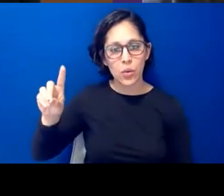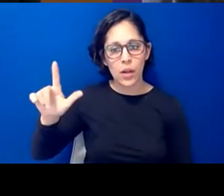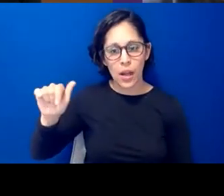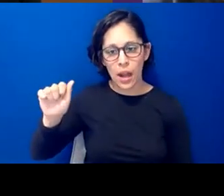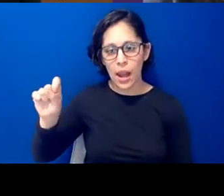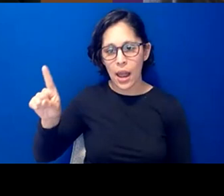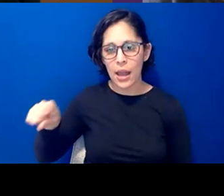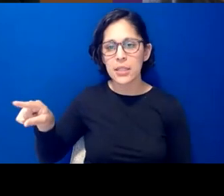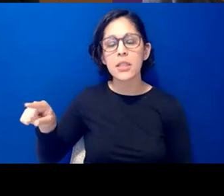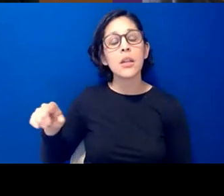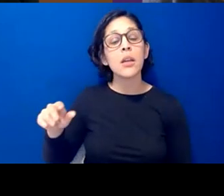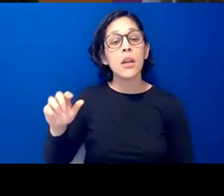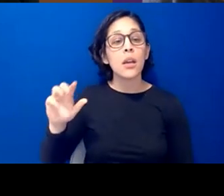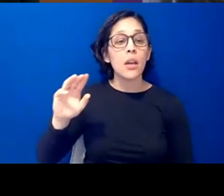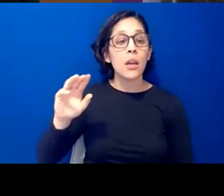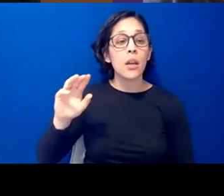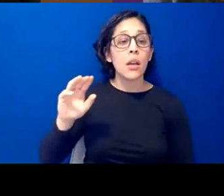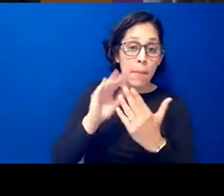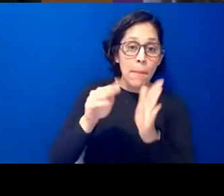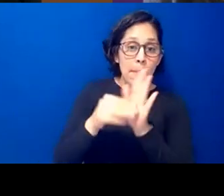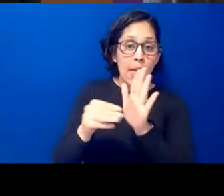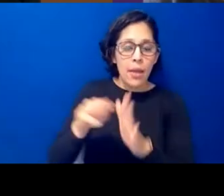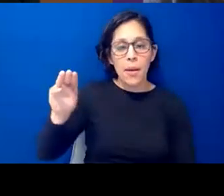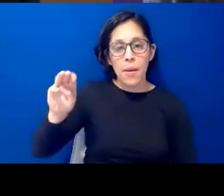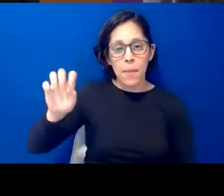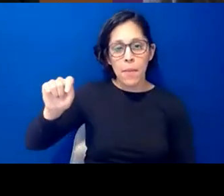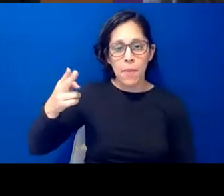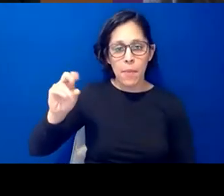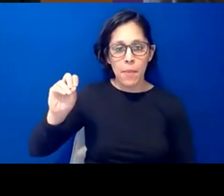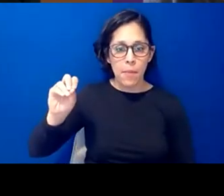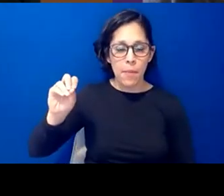Aurora Chang: where she talks about exactly that up in a very.